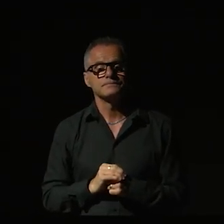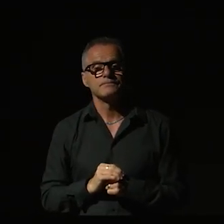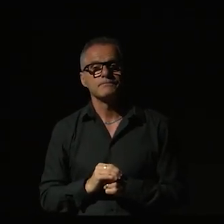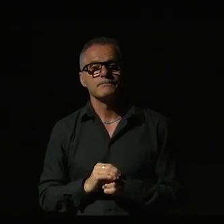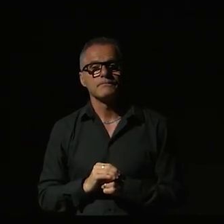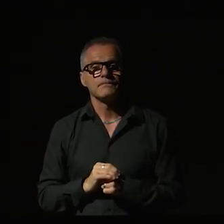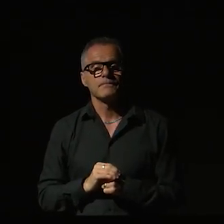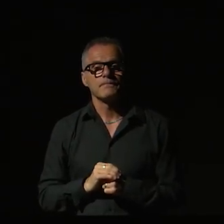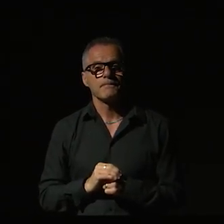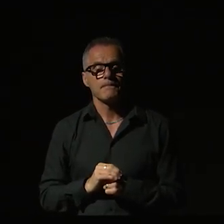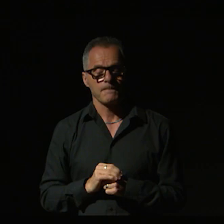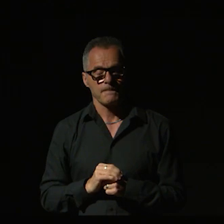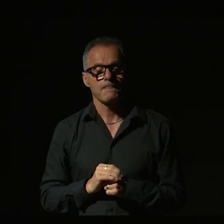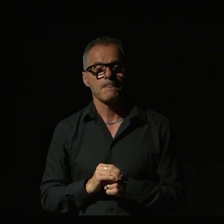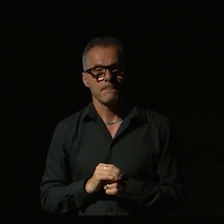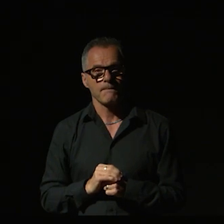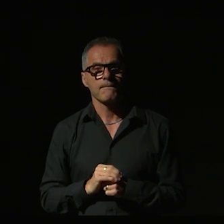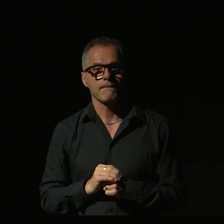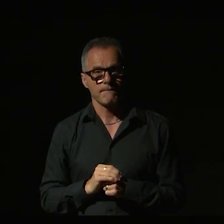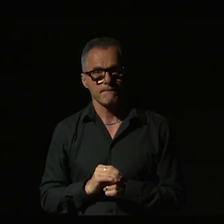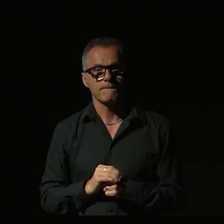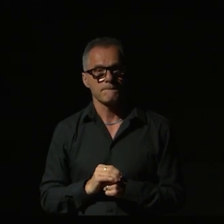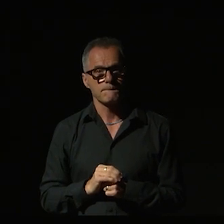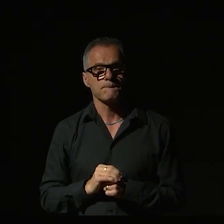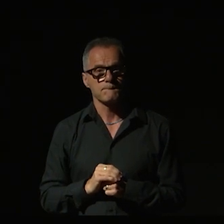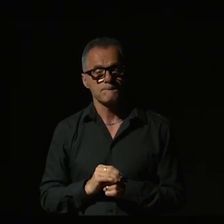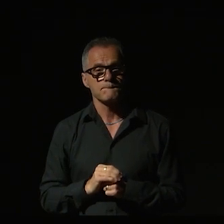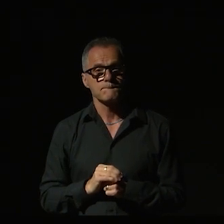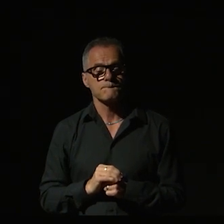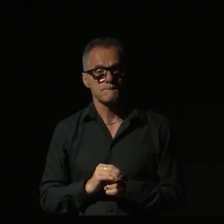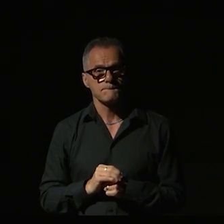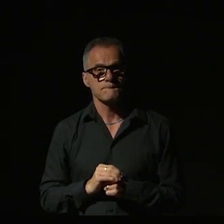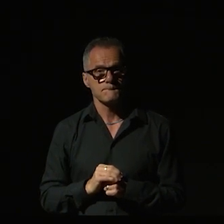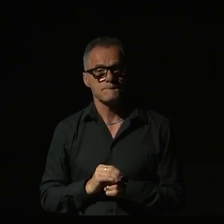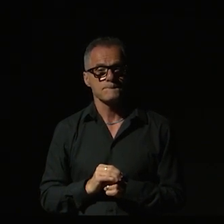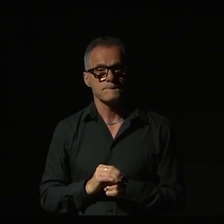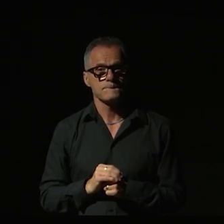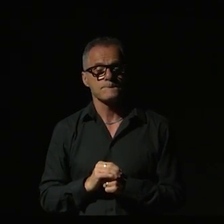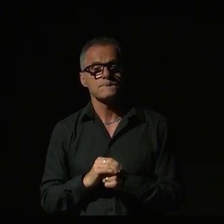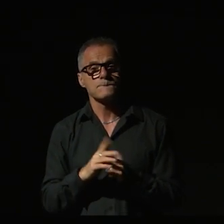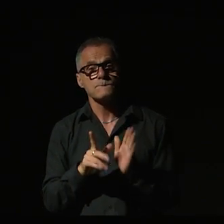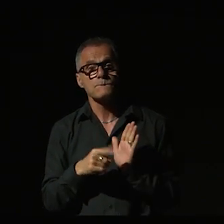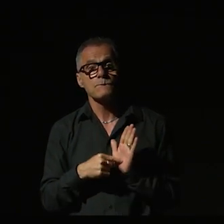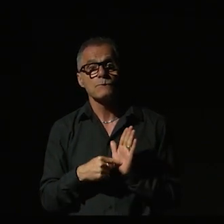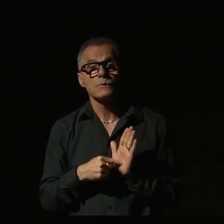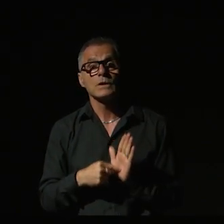And they show that, or it may stand out